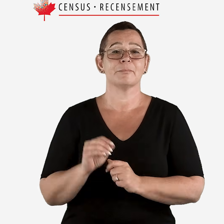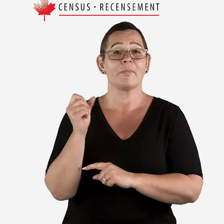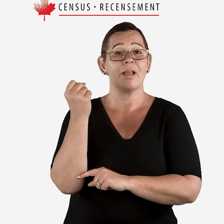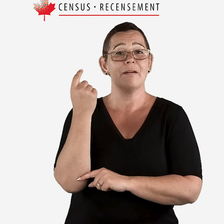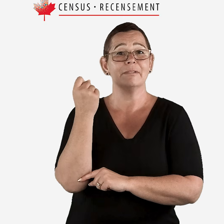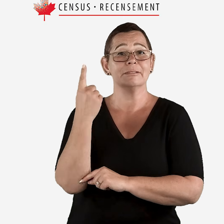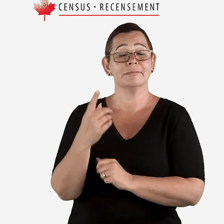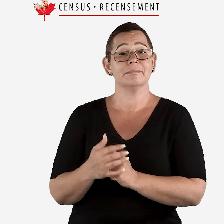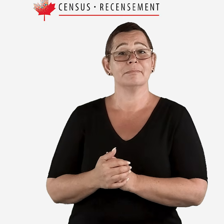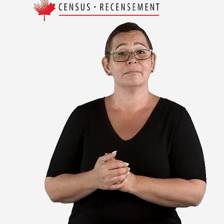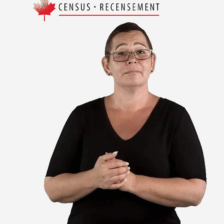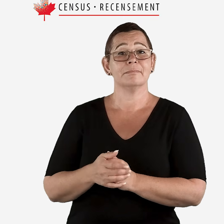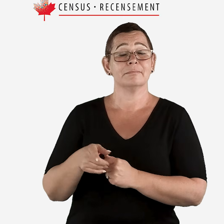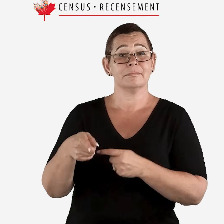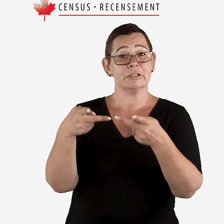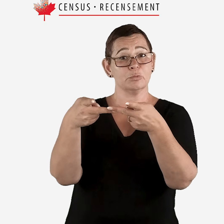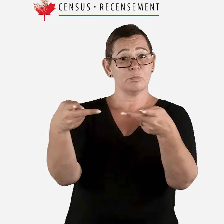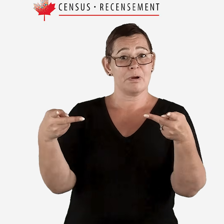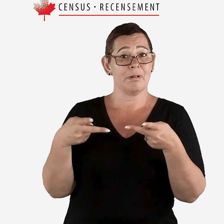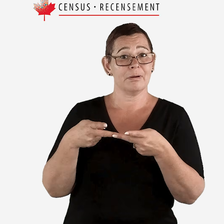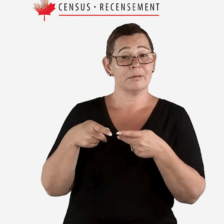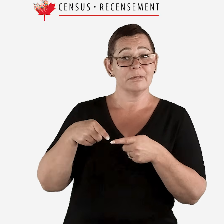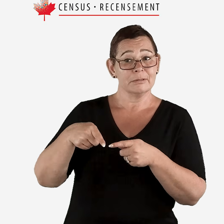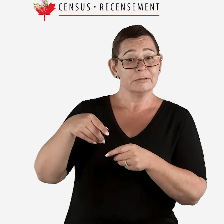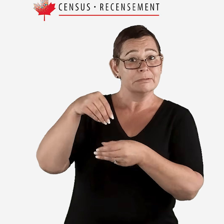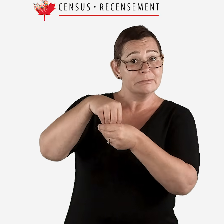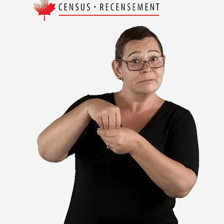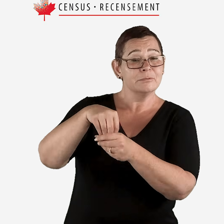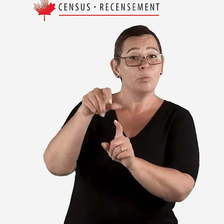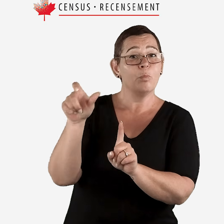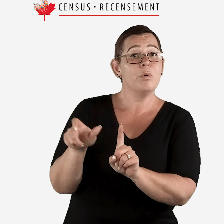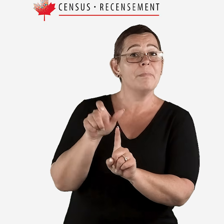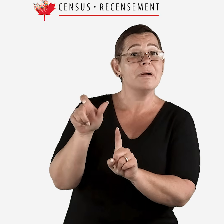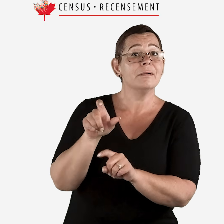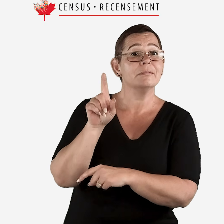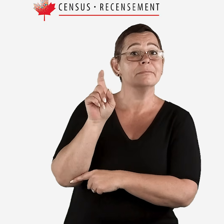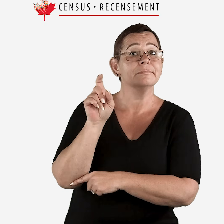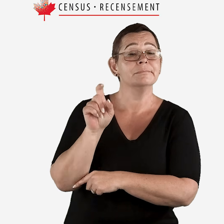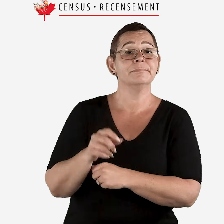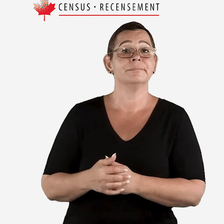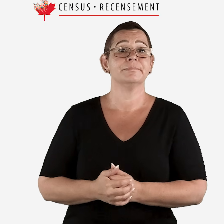11. Is this dwelling located in Quebec?